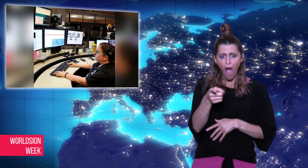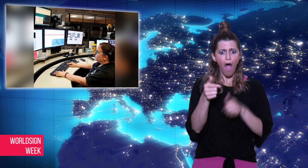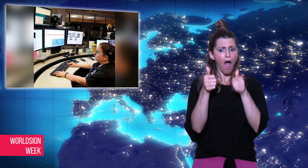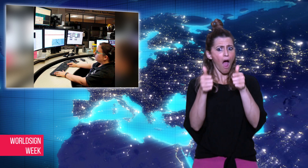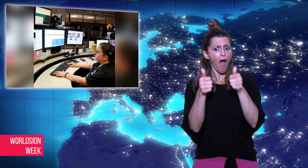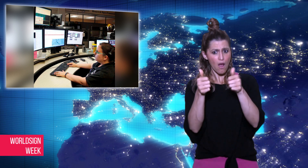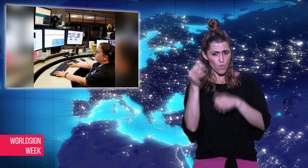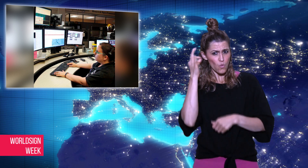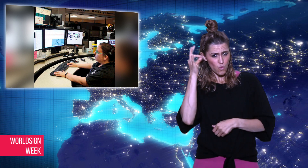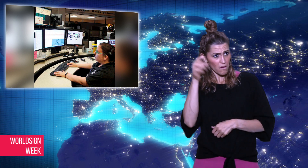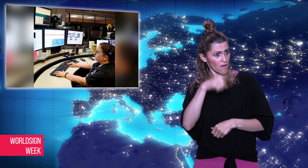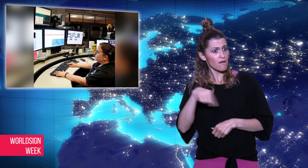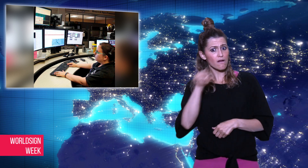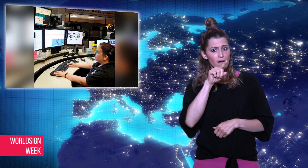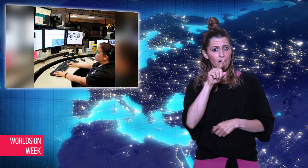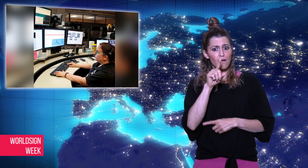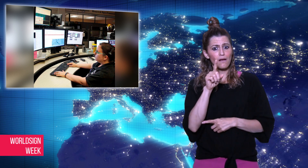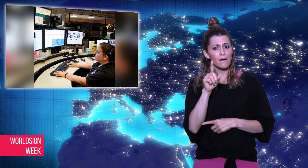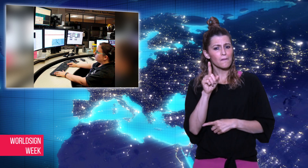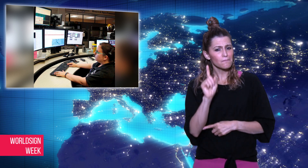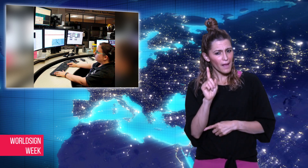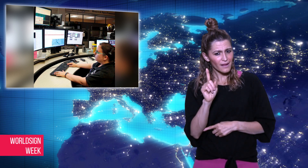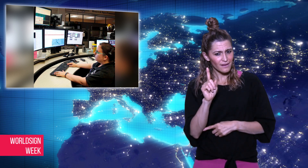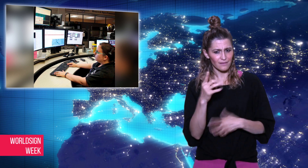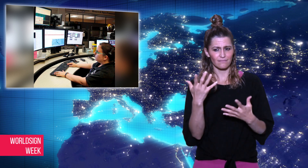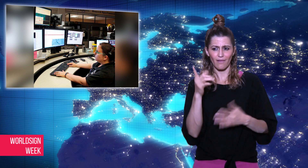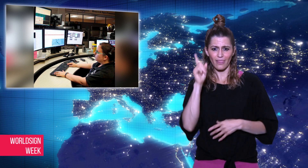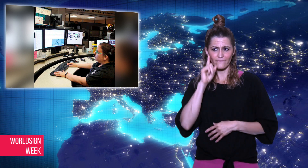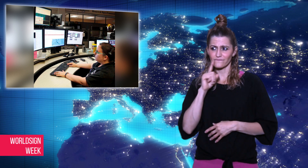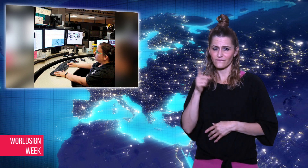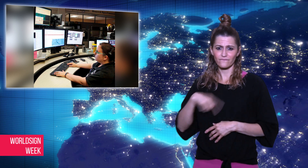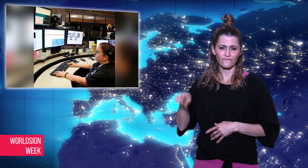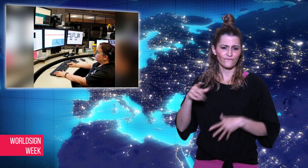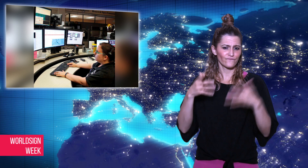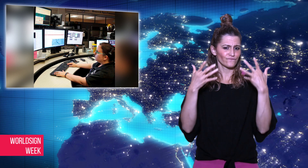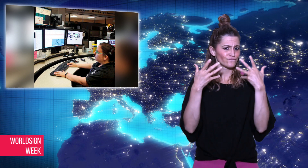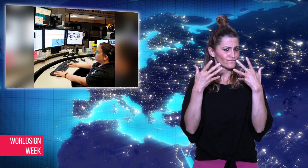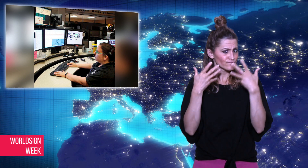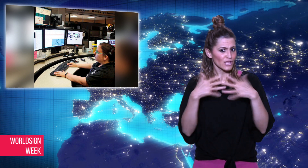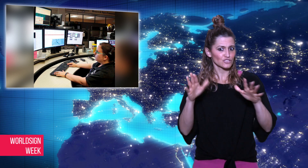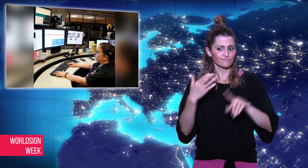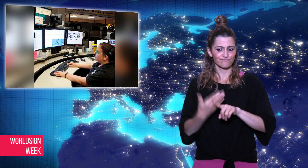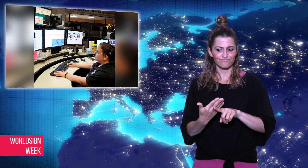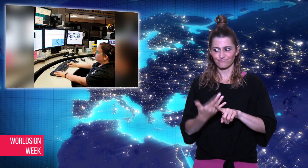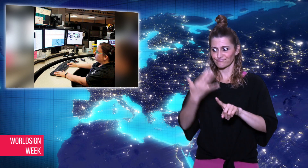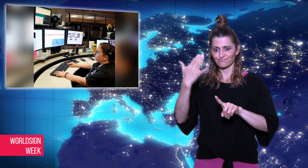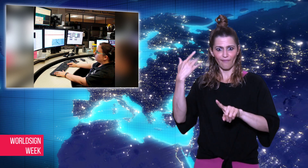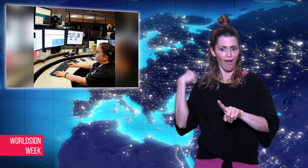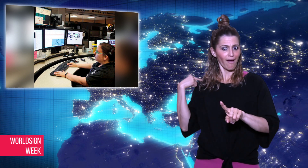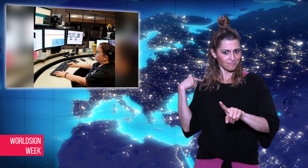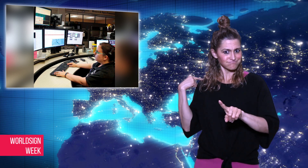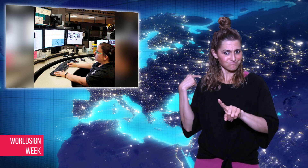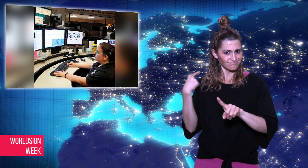something that Deaf people have done